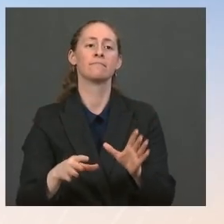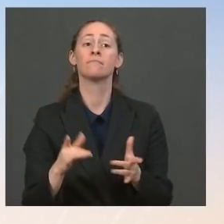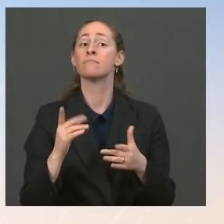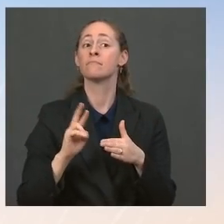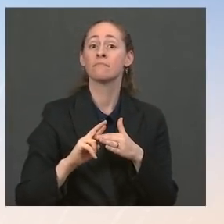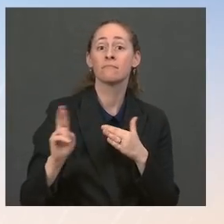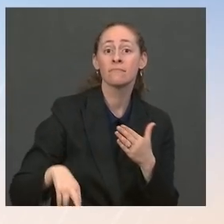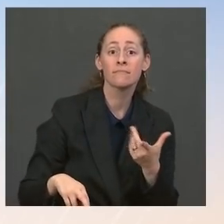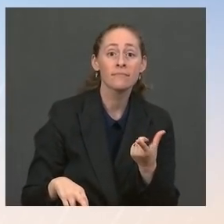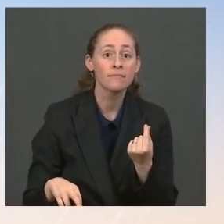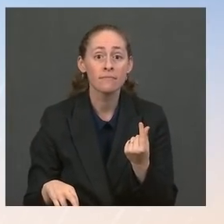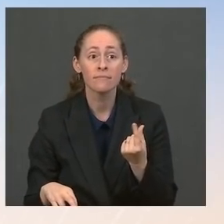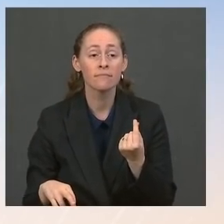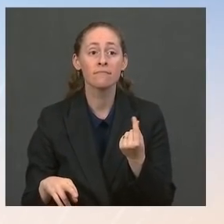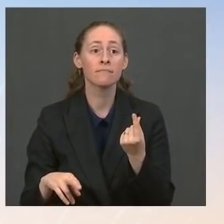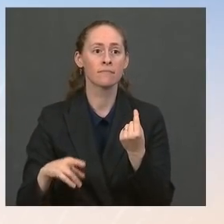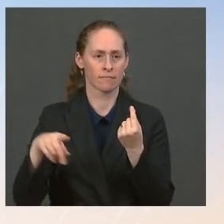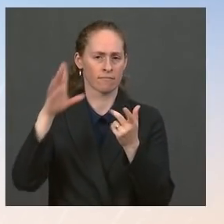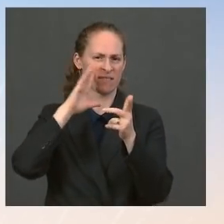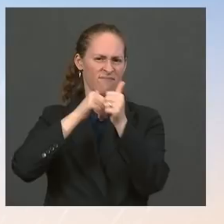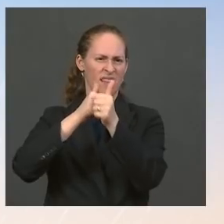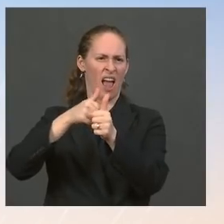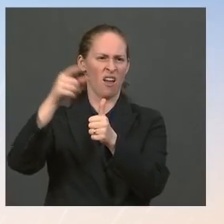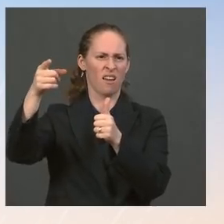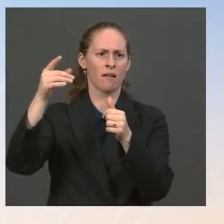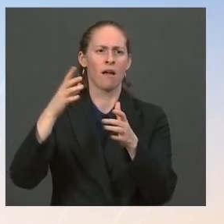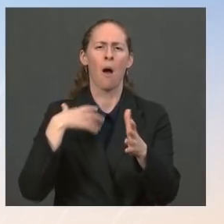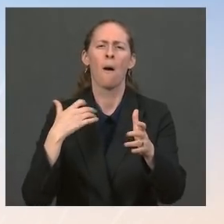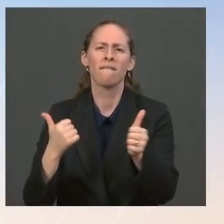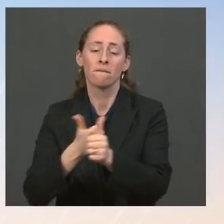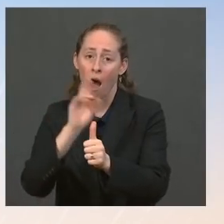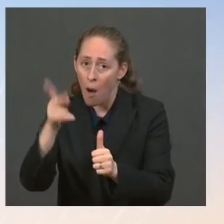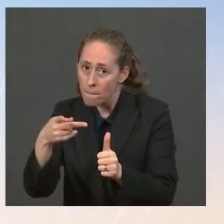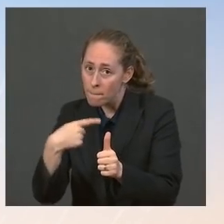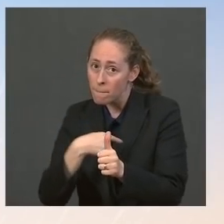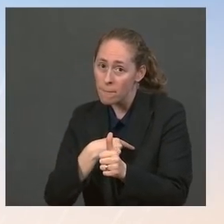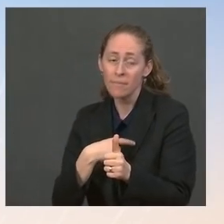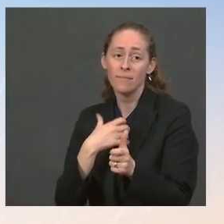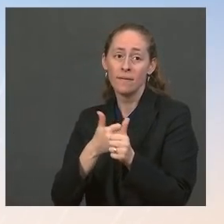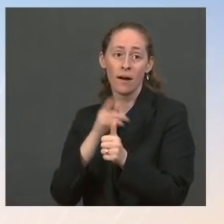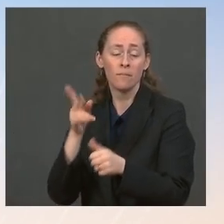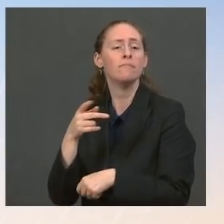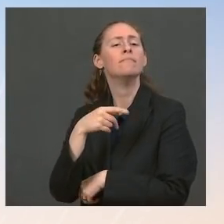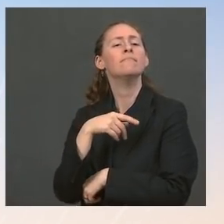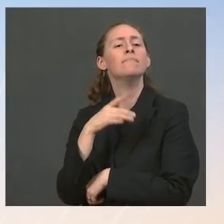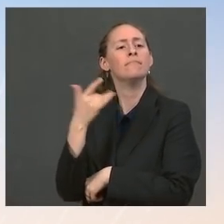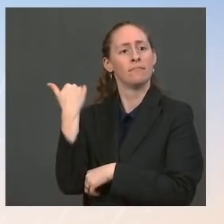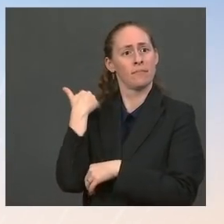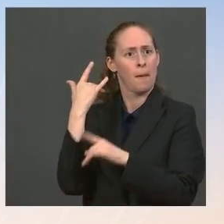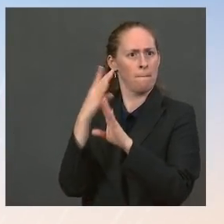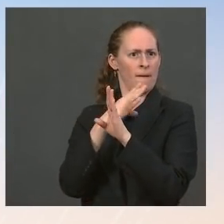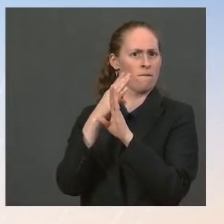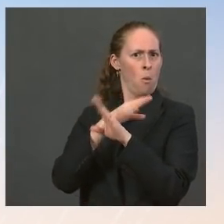by the facts that are determined. The Press: And just to follow up, please -- before the facts are in, is it helpful to your investigation